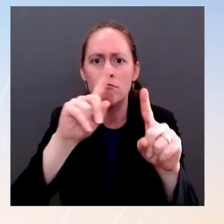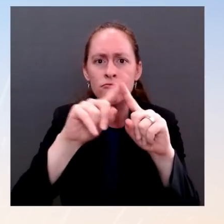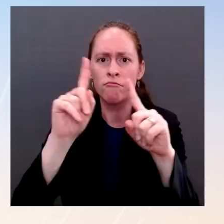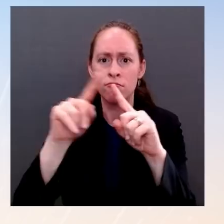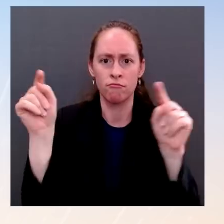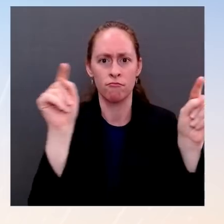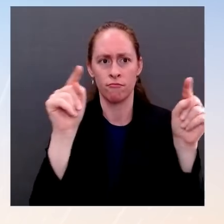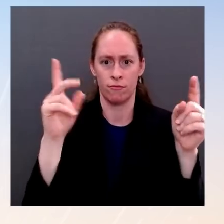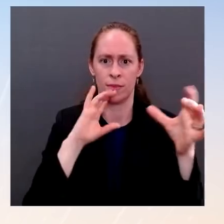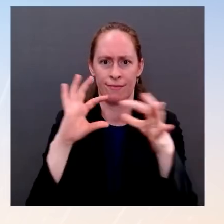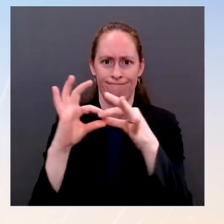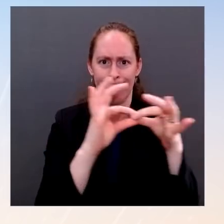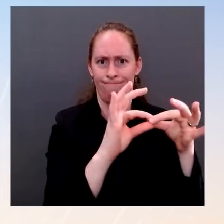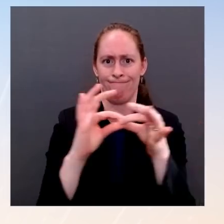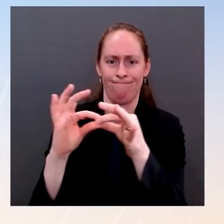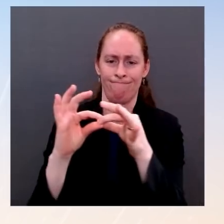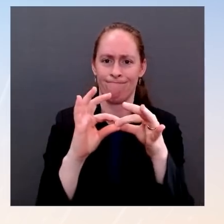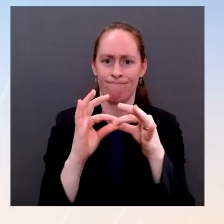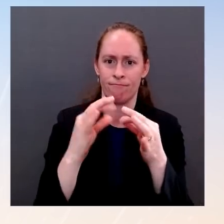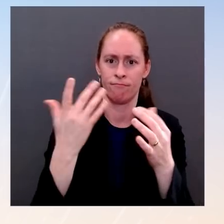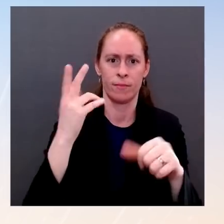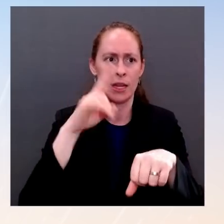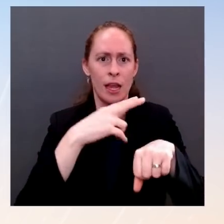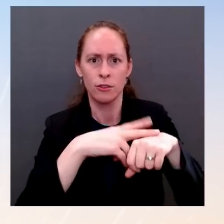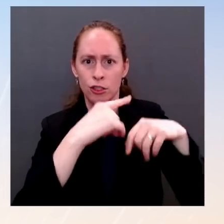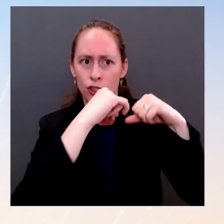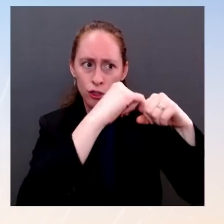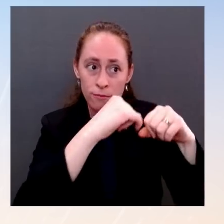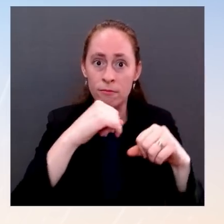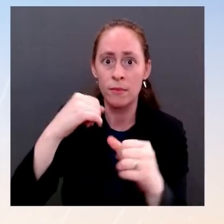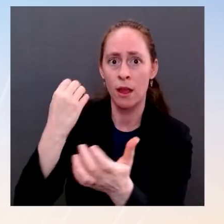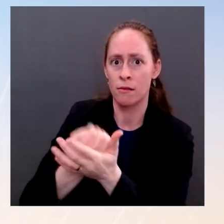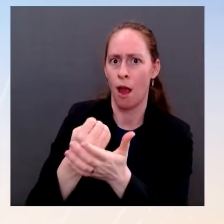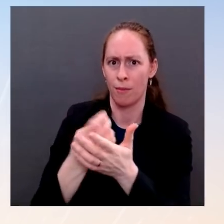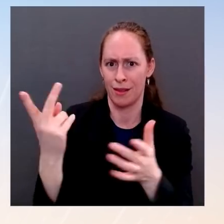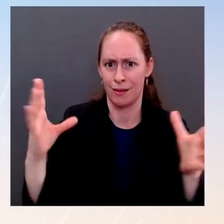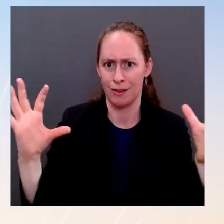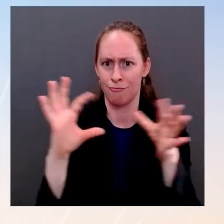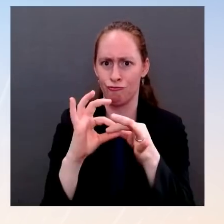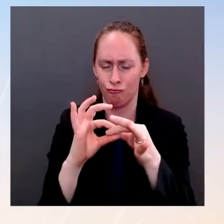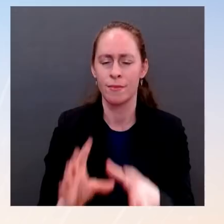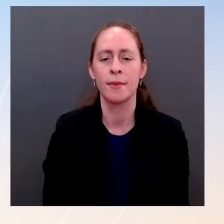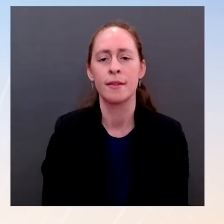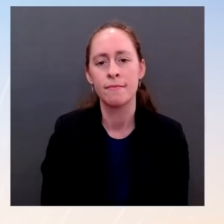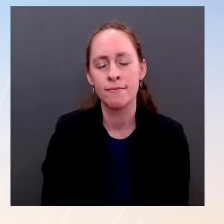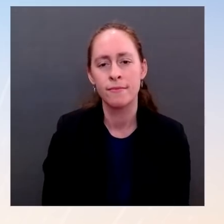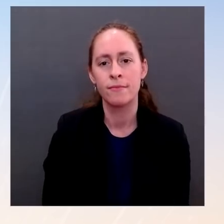Previously, he was the Executive Vice President and Head of the Markets Group at the New York Federal Reserve, where he led the implementation